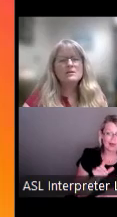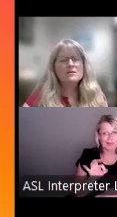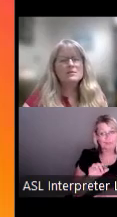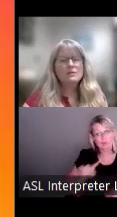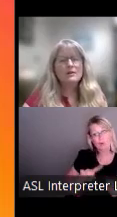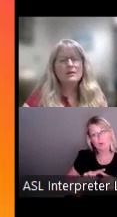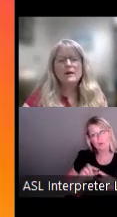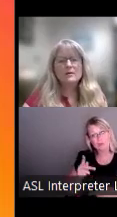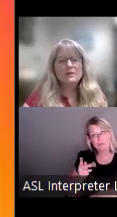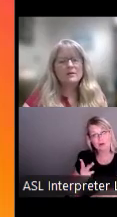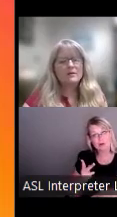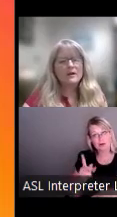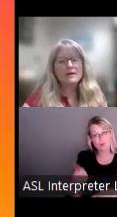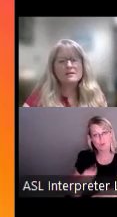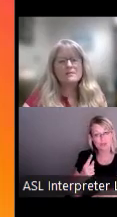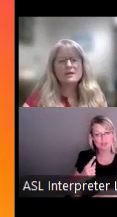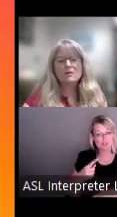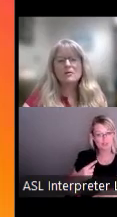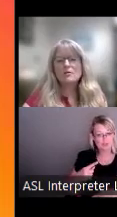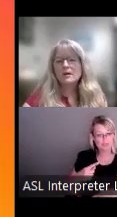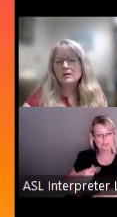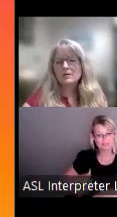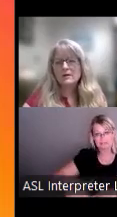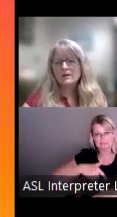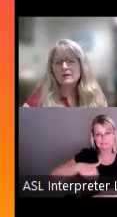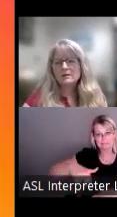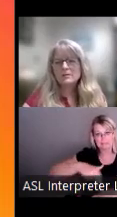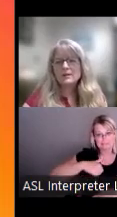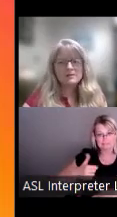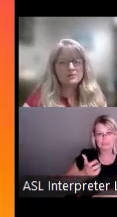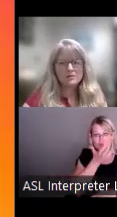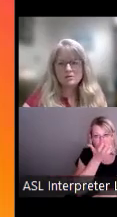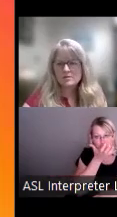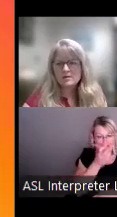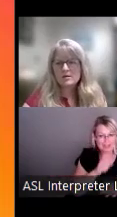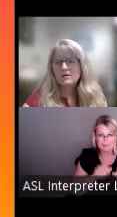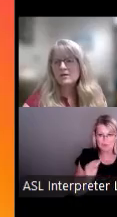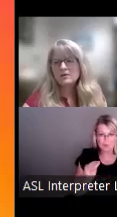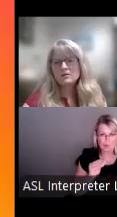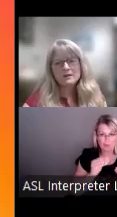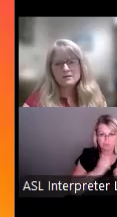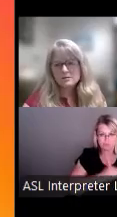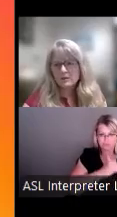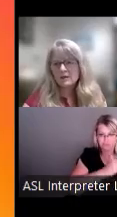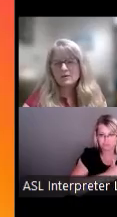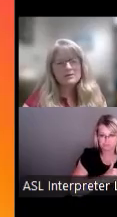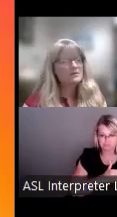do is run around on the grass, but they don't want to go on the play structures at all, and they don't like the swing or the